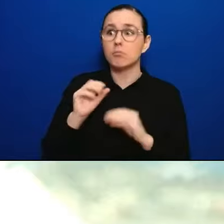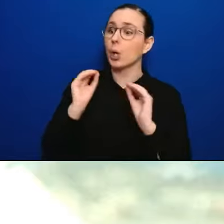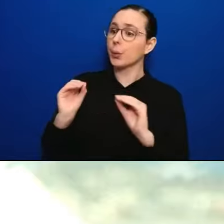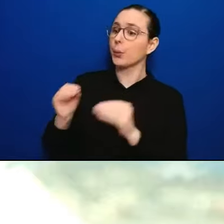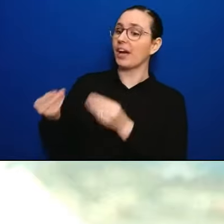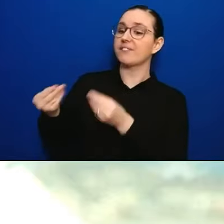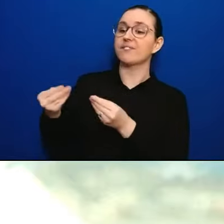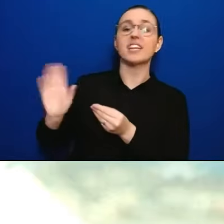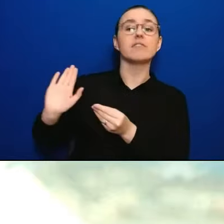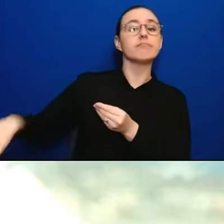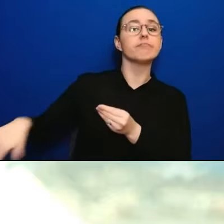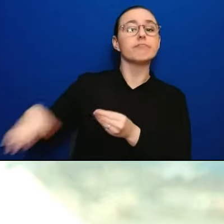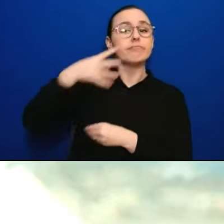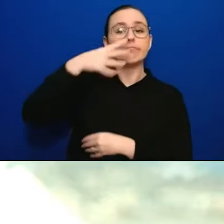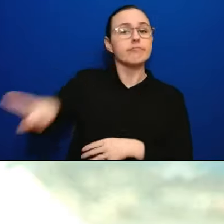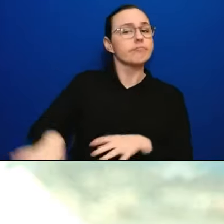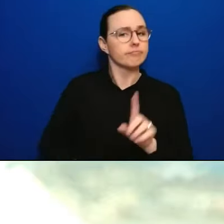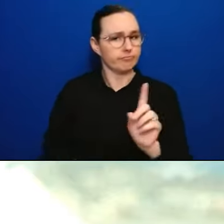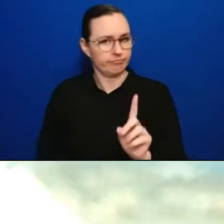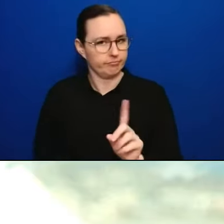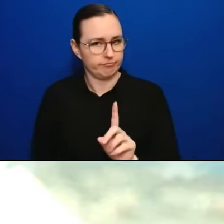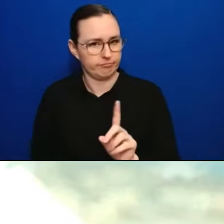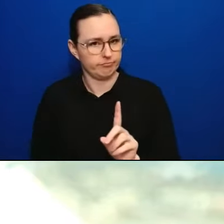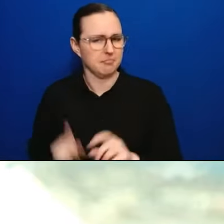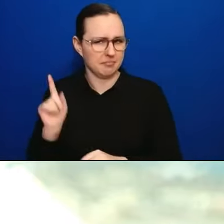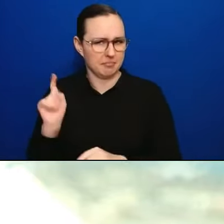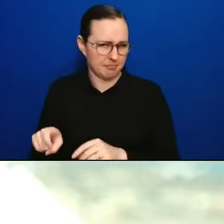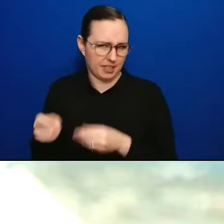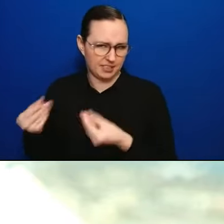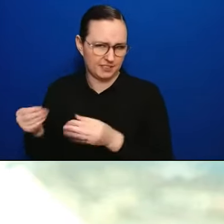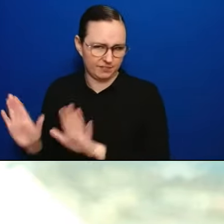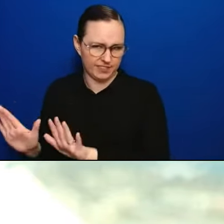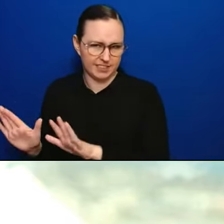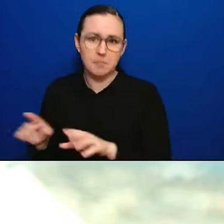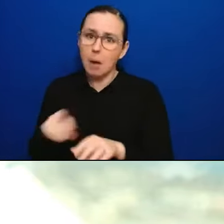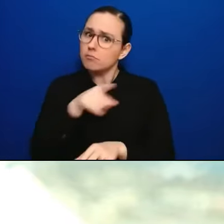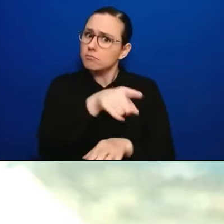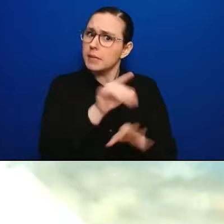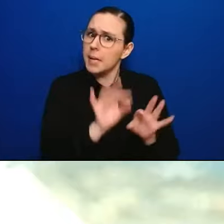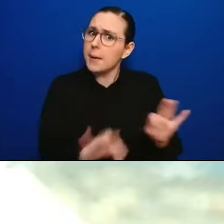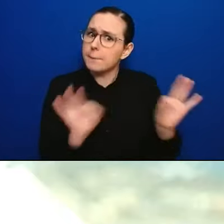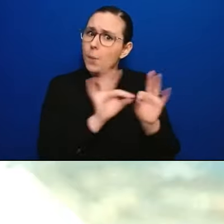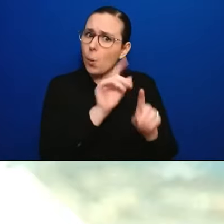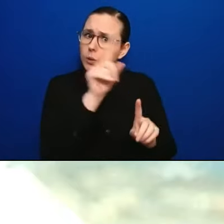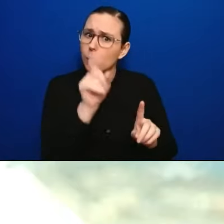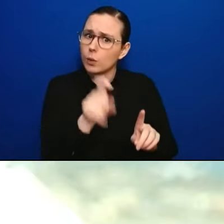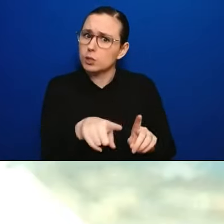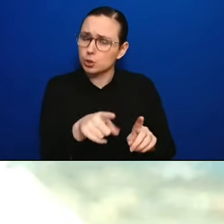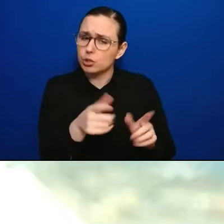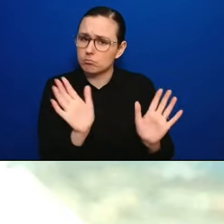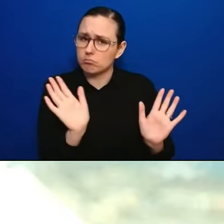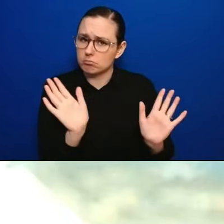But in those circumstances with someone that would not be fed